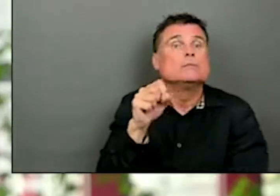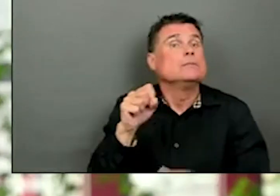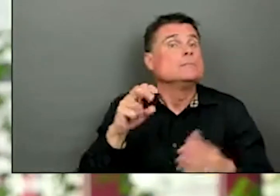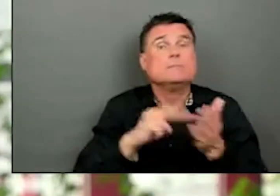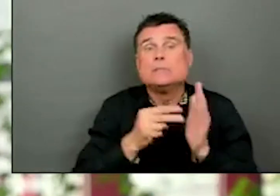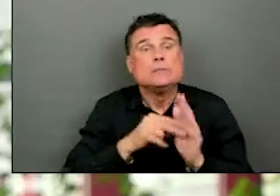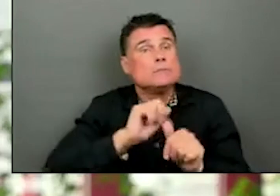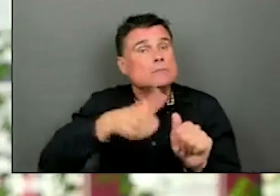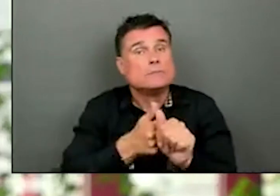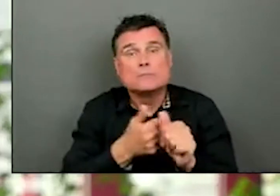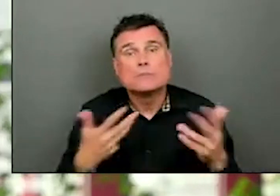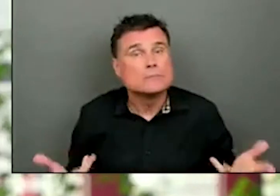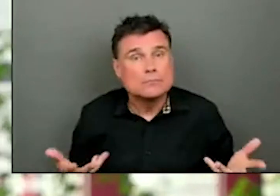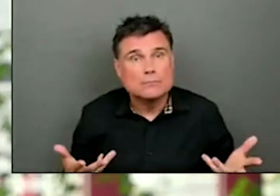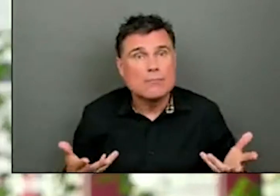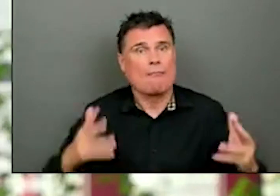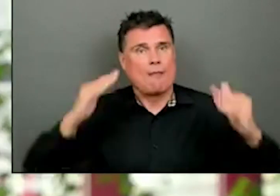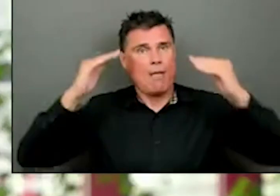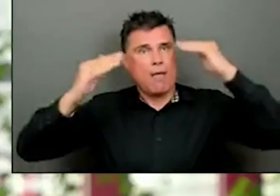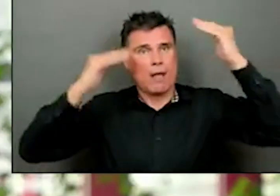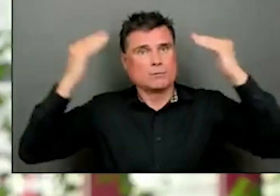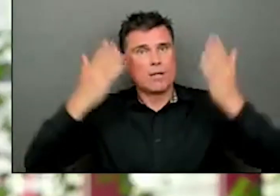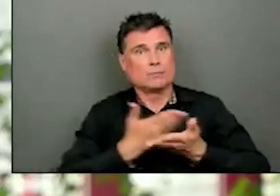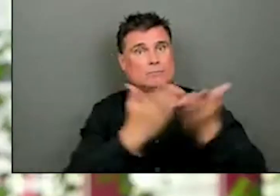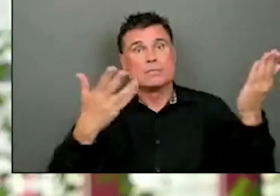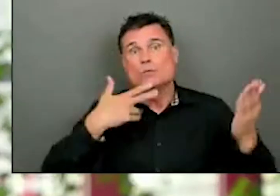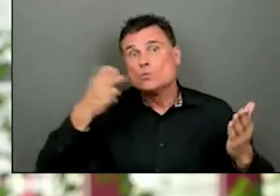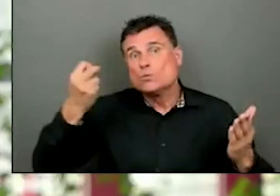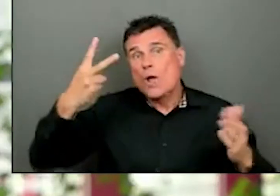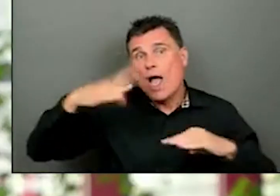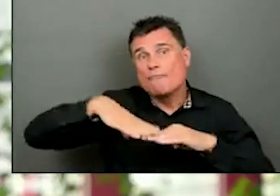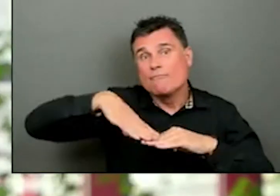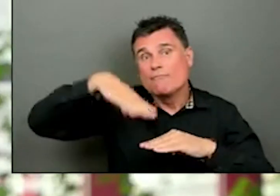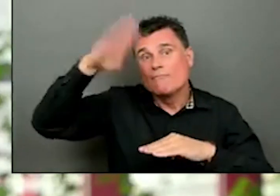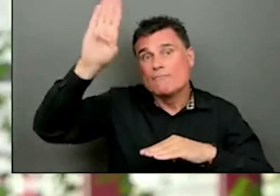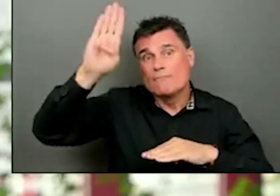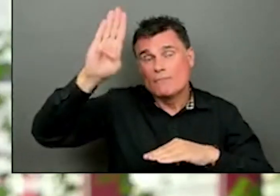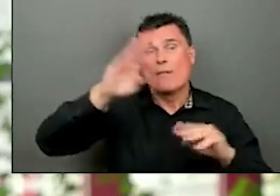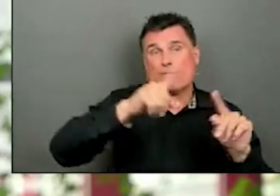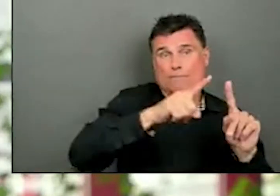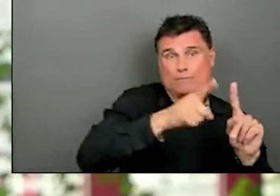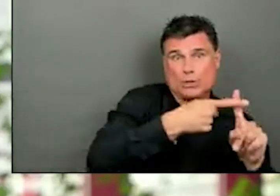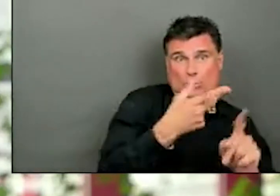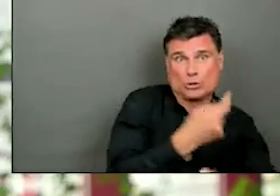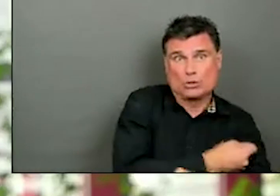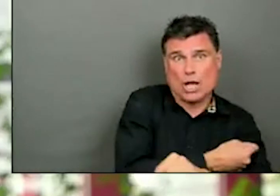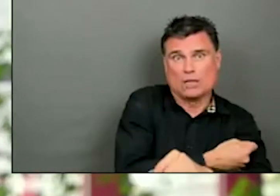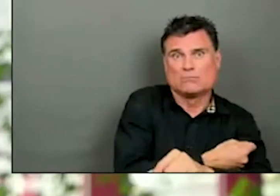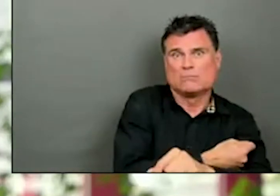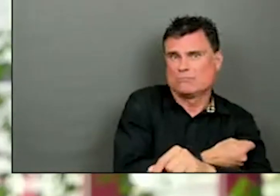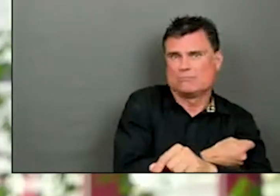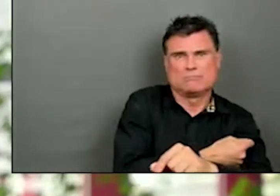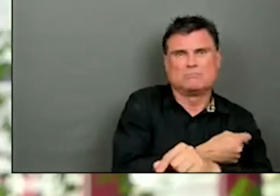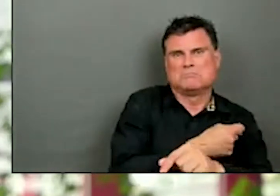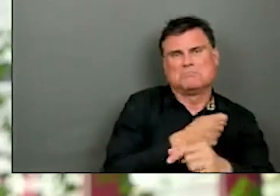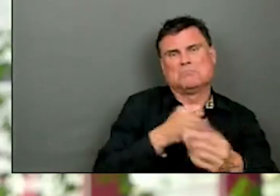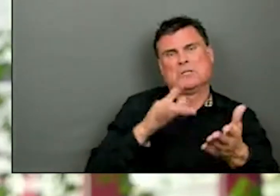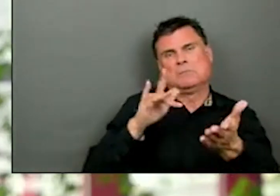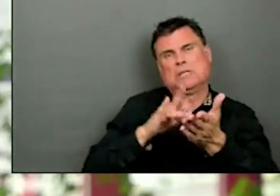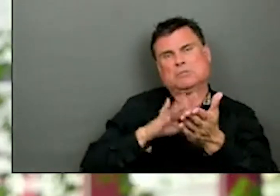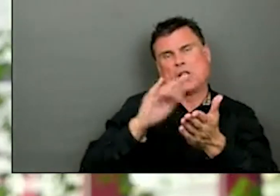or everybody over age 12 at least with their first dose by by the middle of july or end of july now